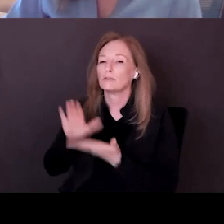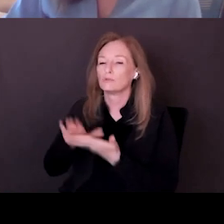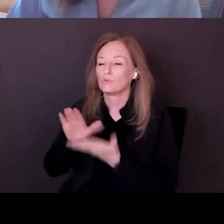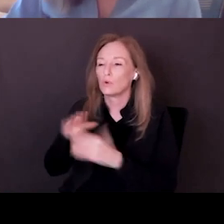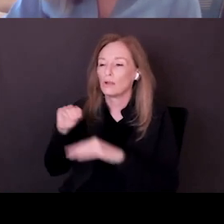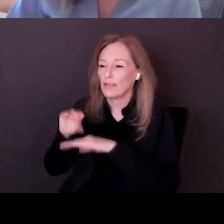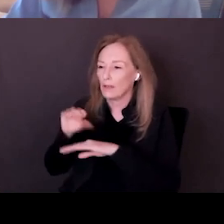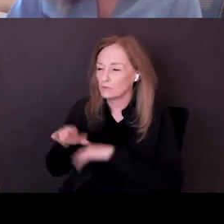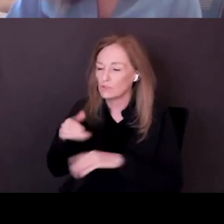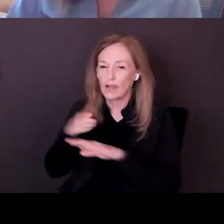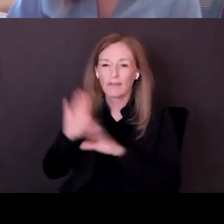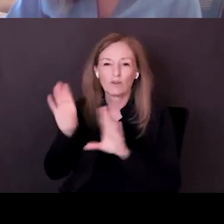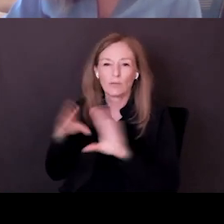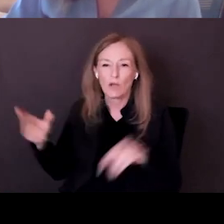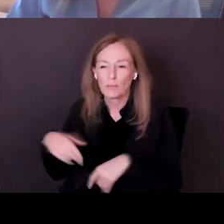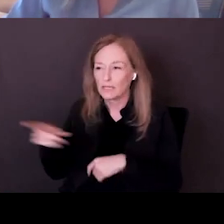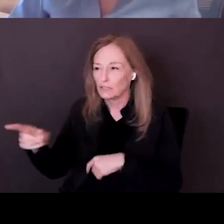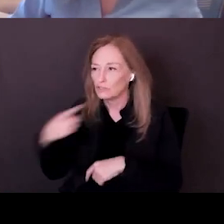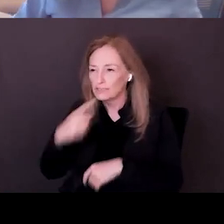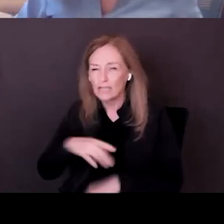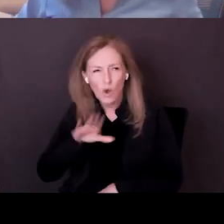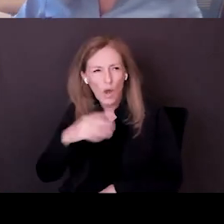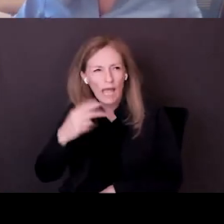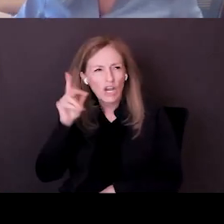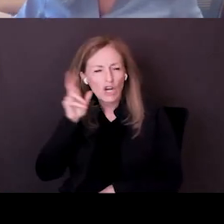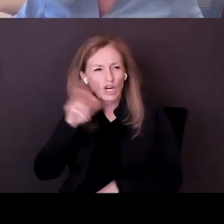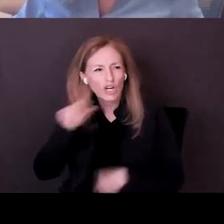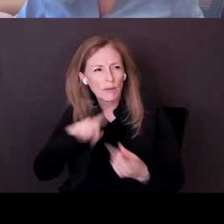THEY SAID I HEARD ABOUT IT AND ONE OF THE KIDS CAME IN TALKING